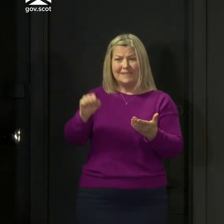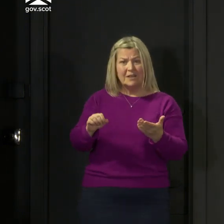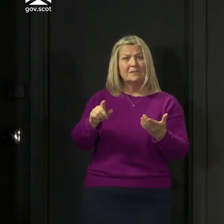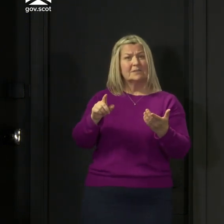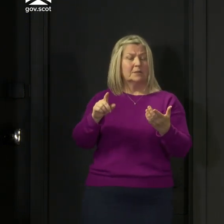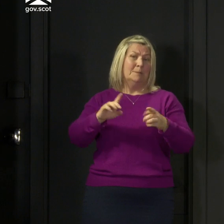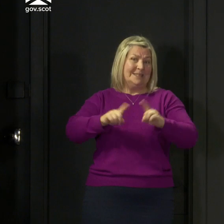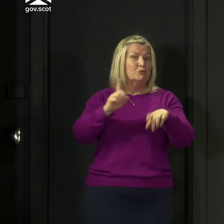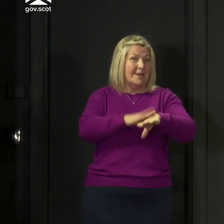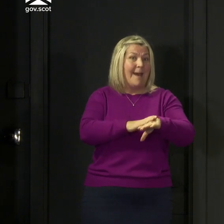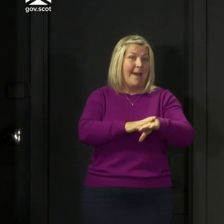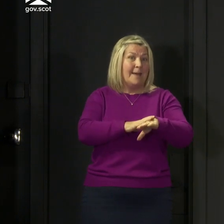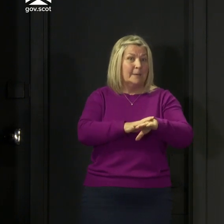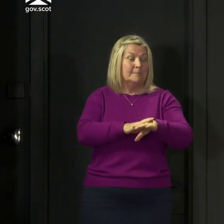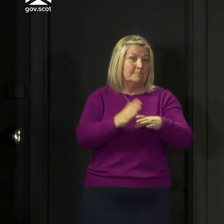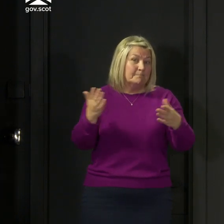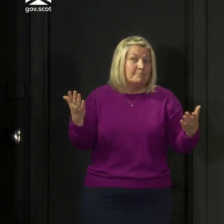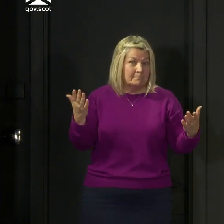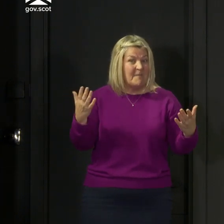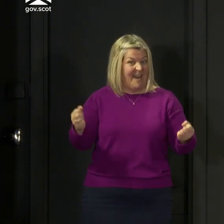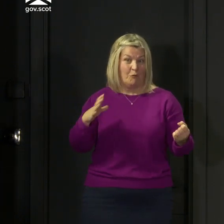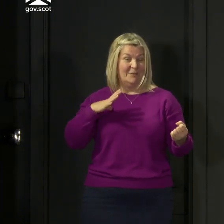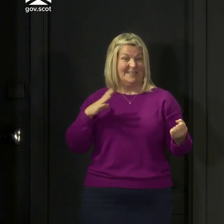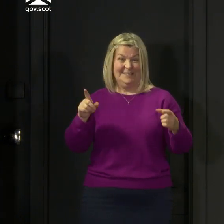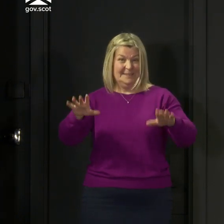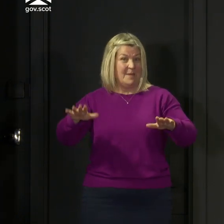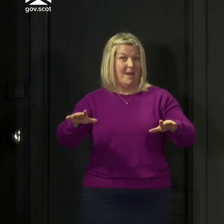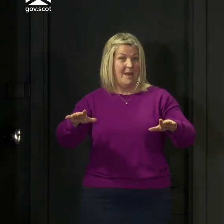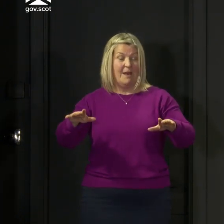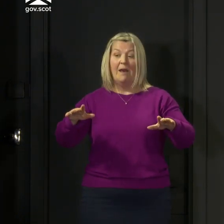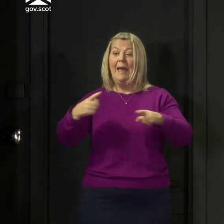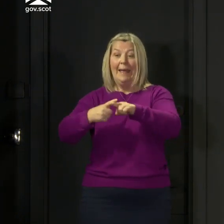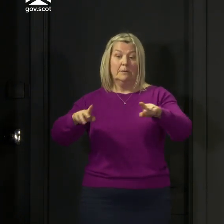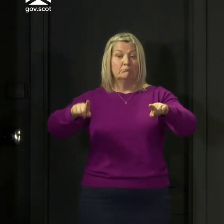is I think what we've got now. Or you can all decide to go at the pace of the slowest,